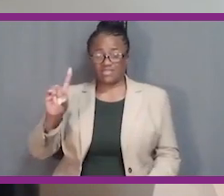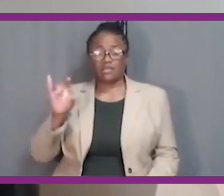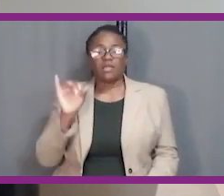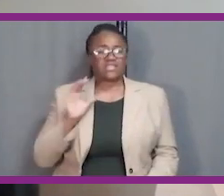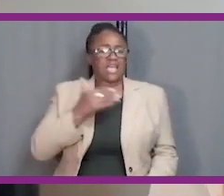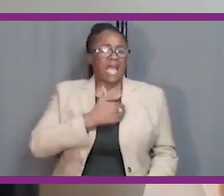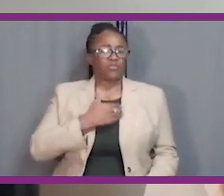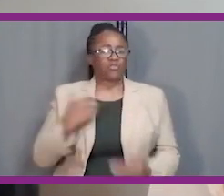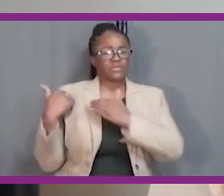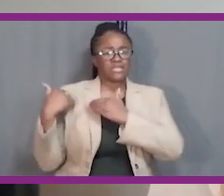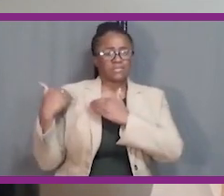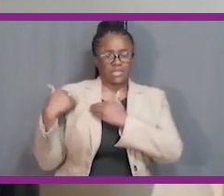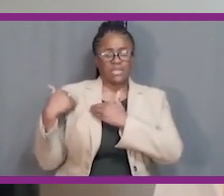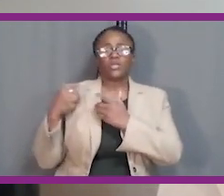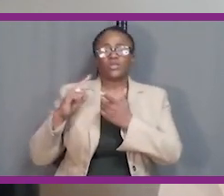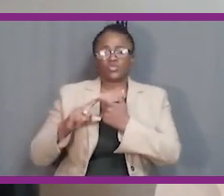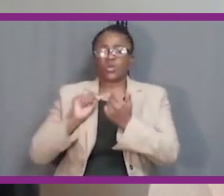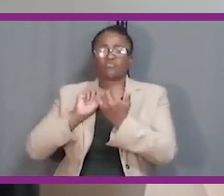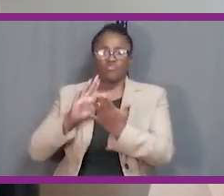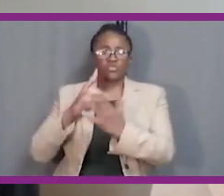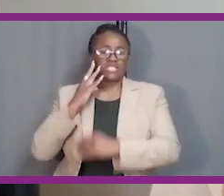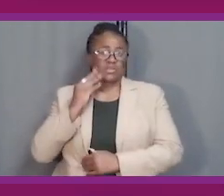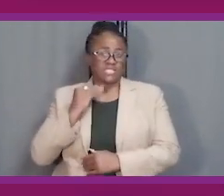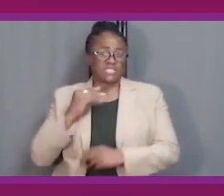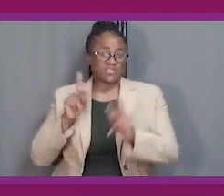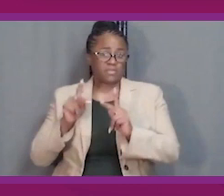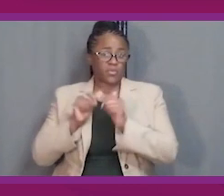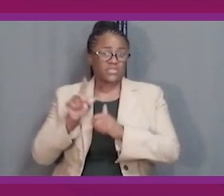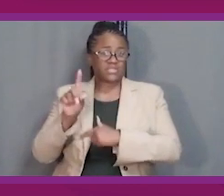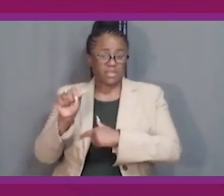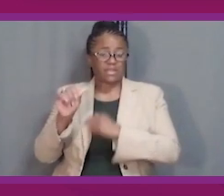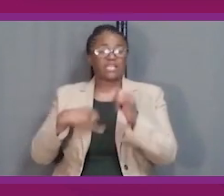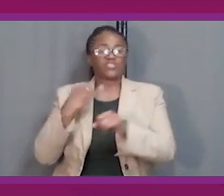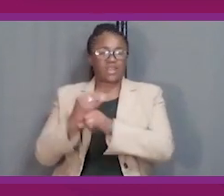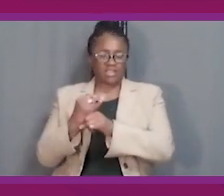scale using the disability justice framework. And on today's episode, we're excited to have